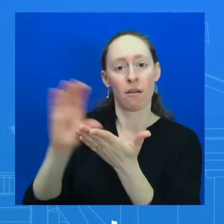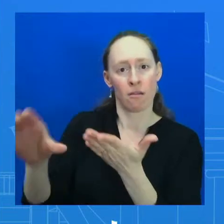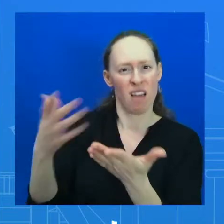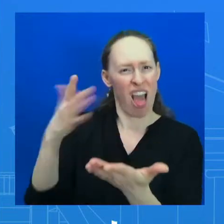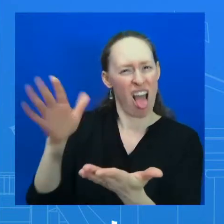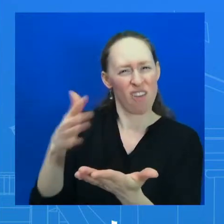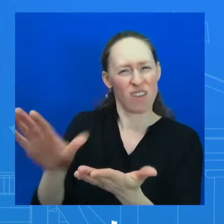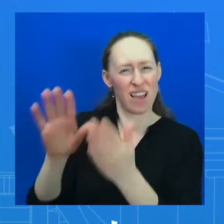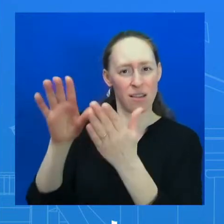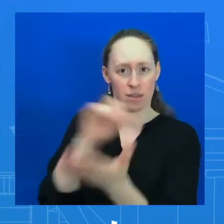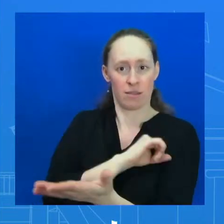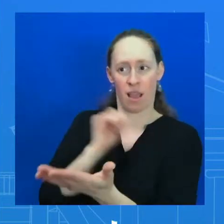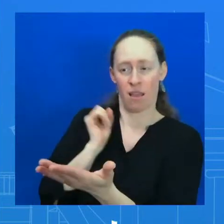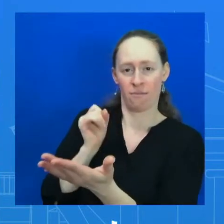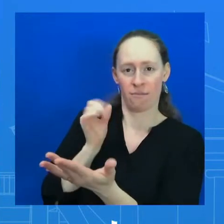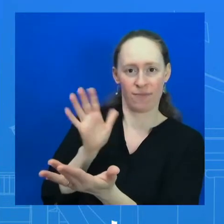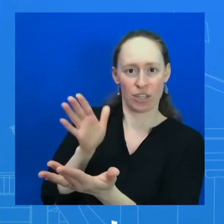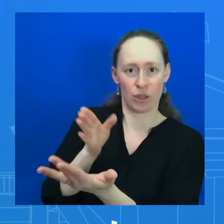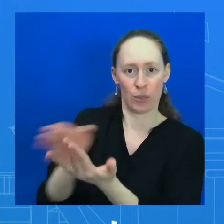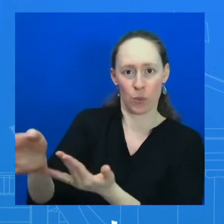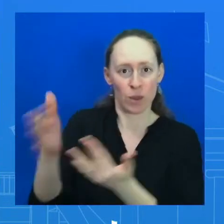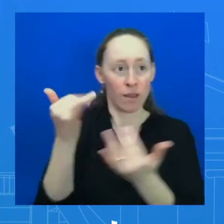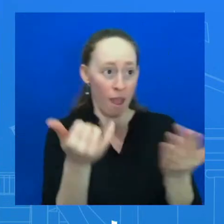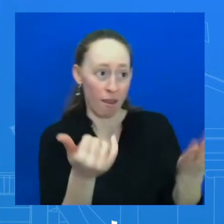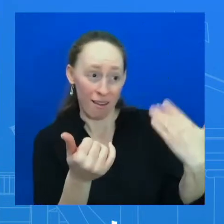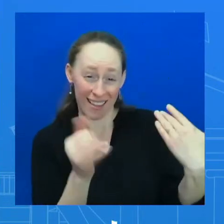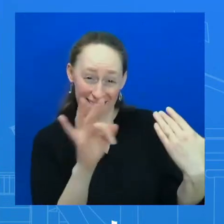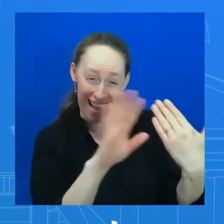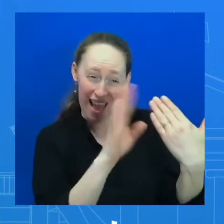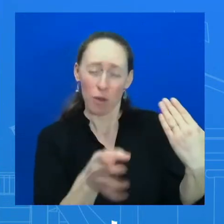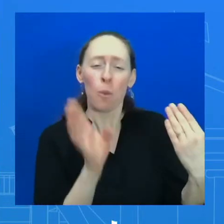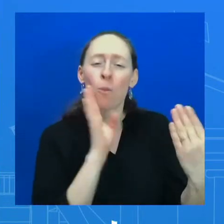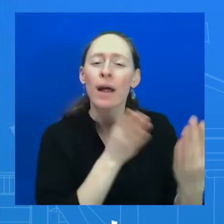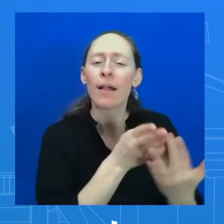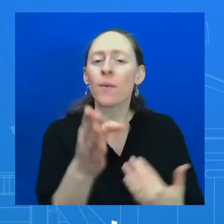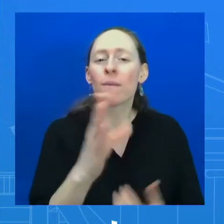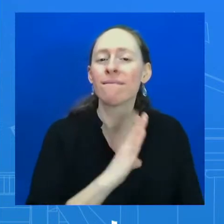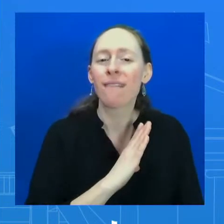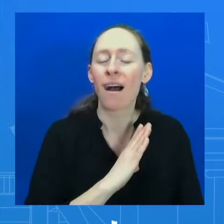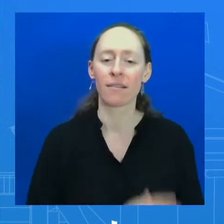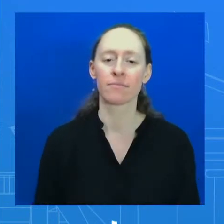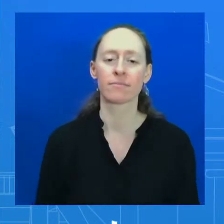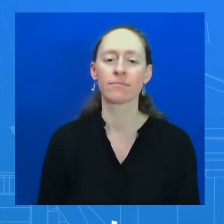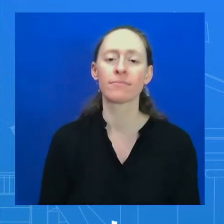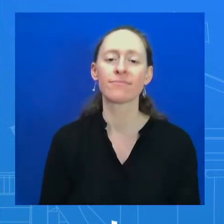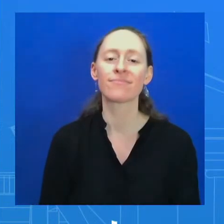Ms. Jean-Pierre: I know, I know. Go ahead. I got to go. The Press: Thanks, Karine. On the World Central Kitchen strike. I mean, is there concern that this complicates